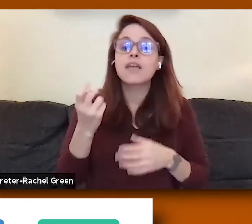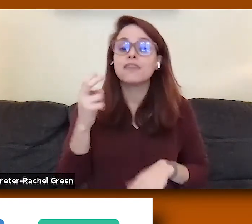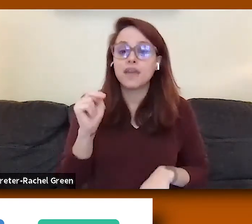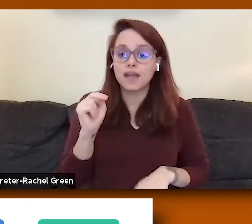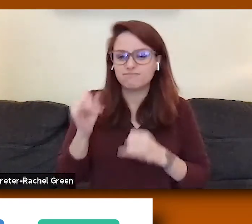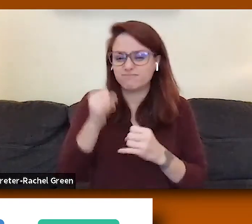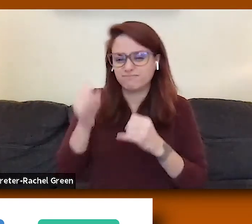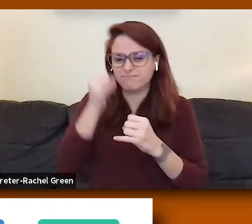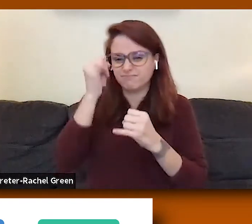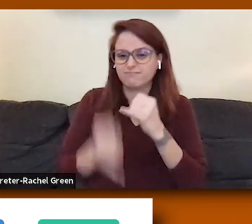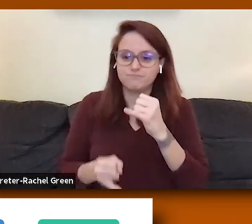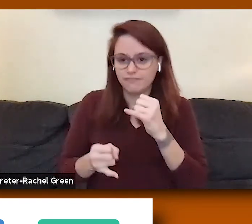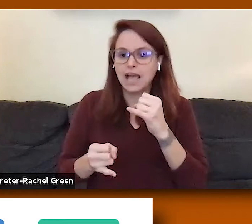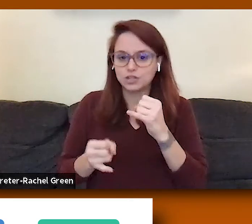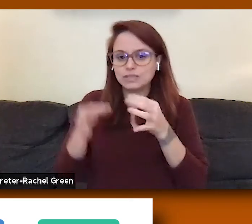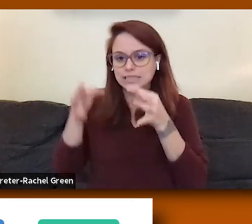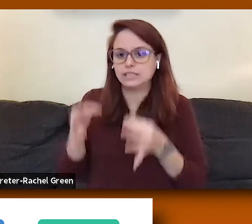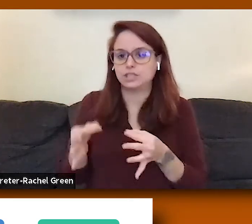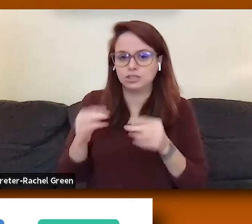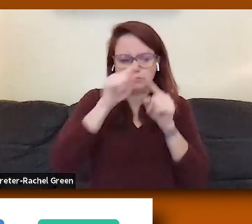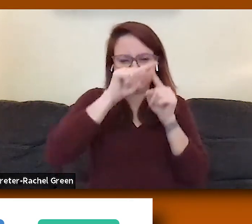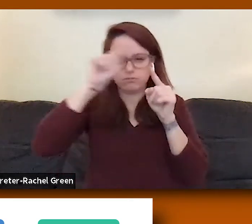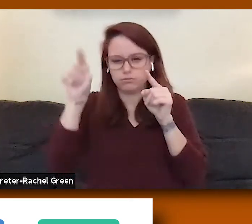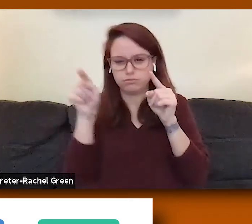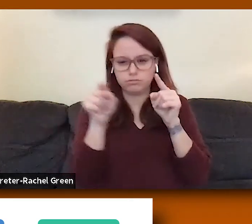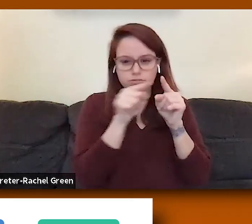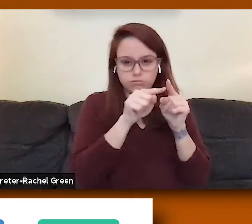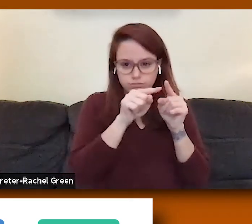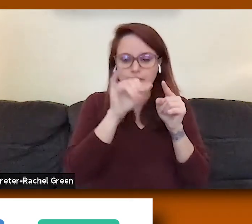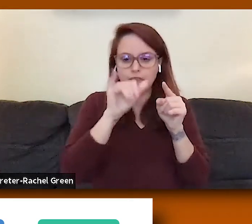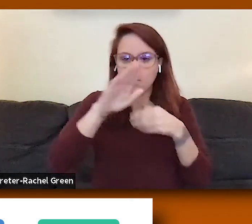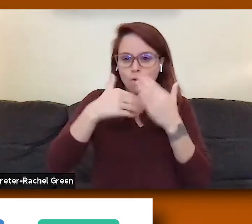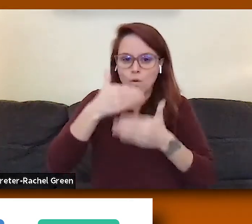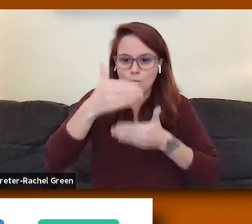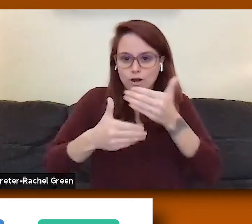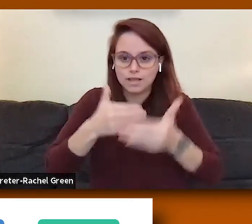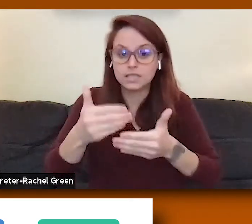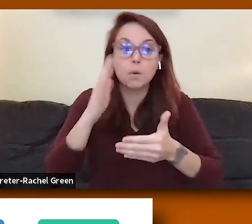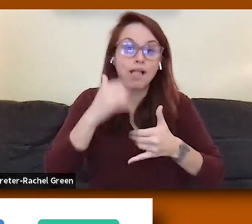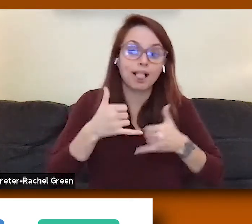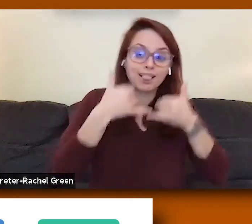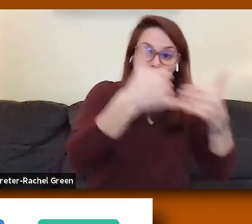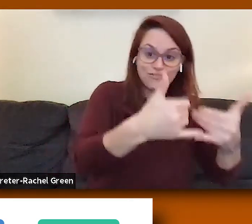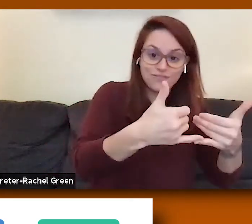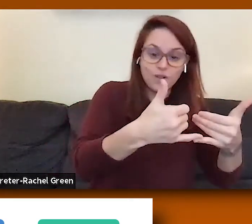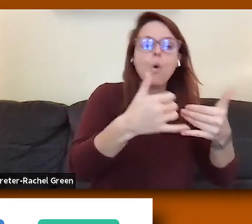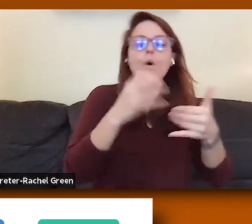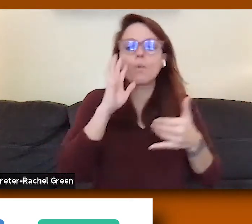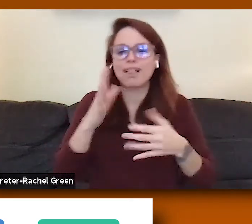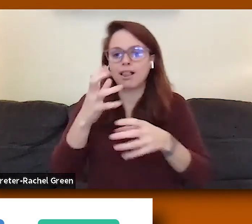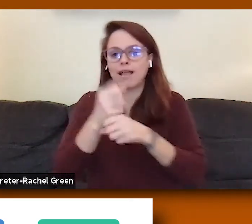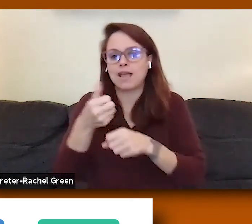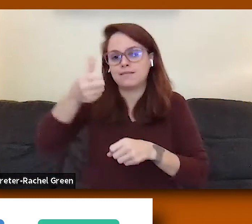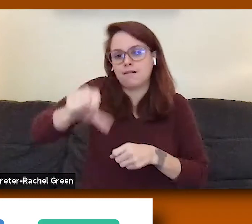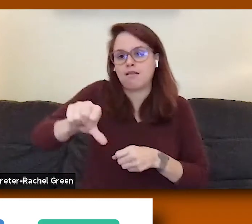and then the final decision is made and the award is processed or you'll receive a decline notice.